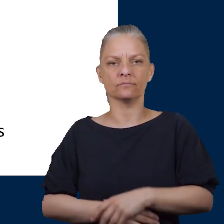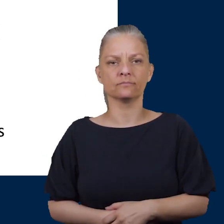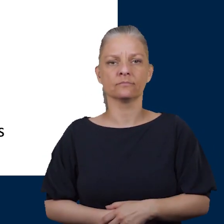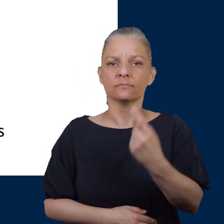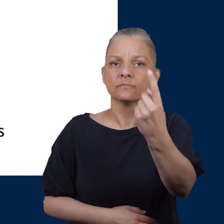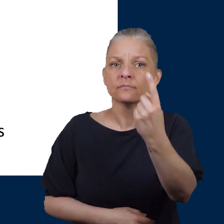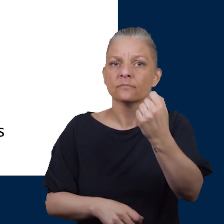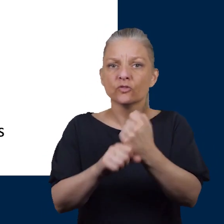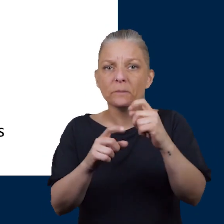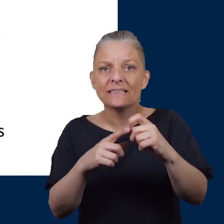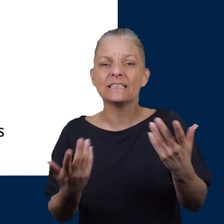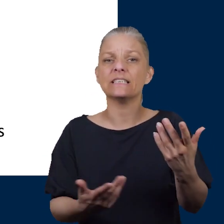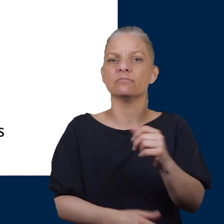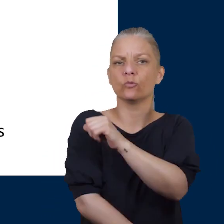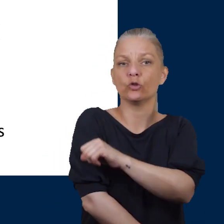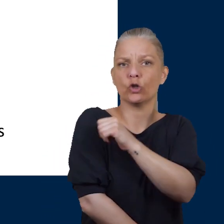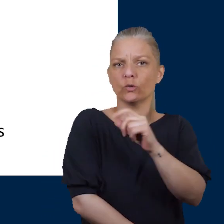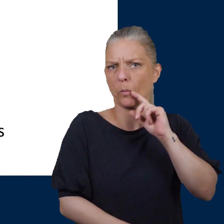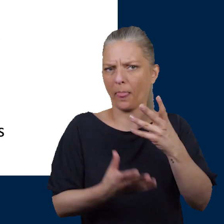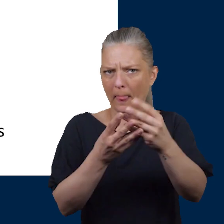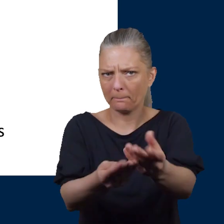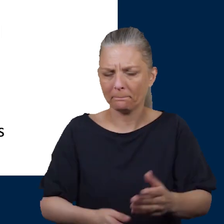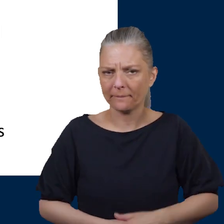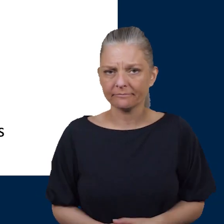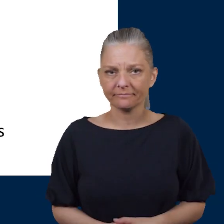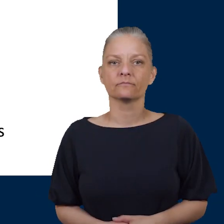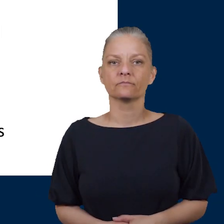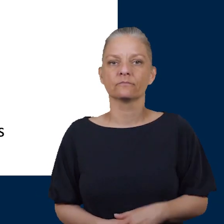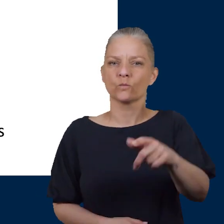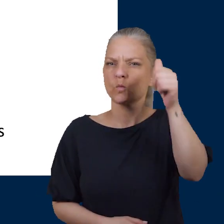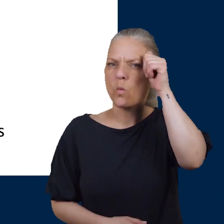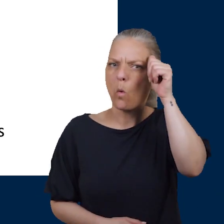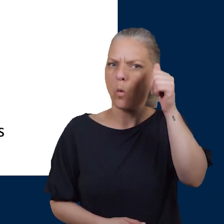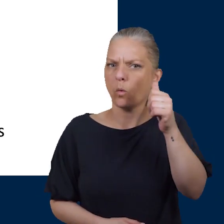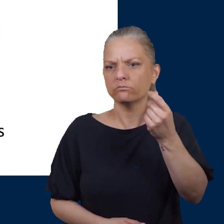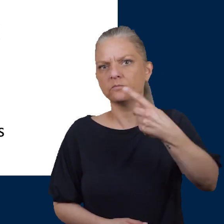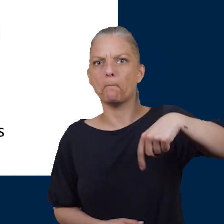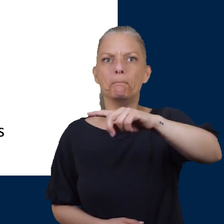Your GP and practice nurse will help. You may know some of this already but in managing